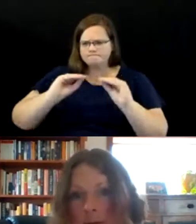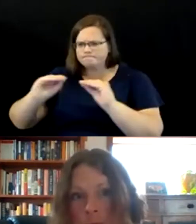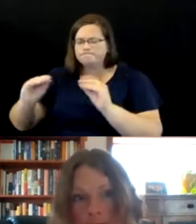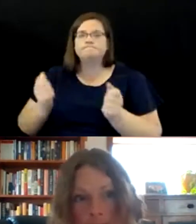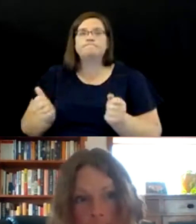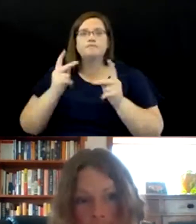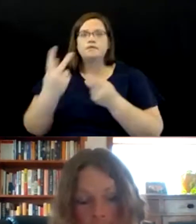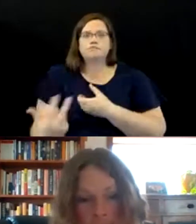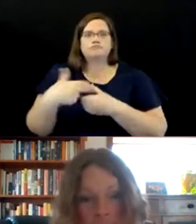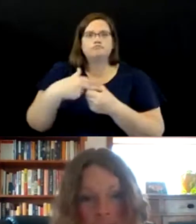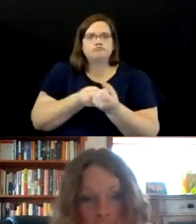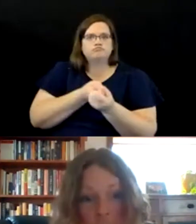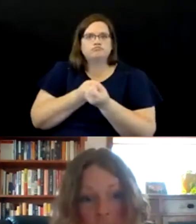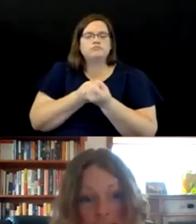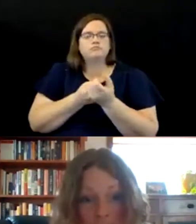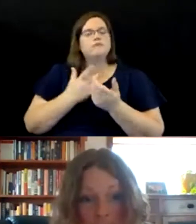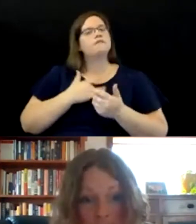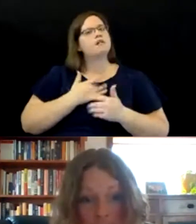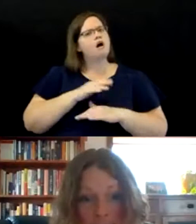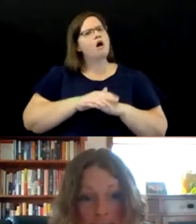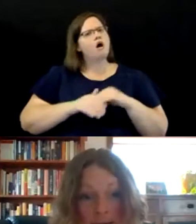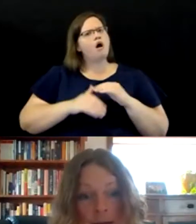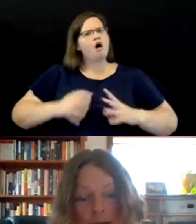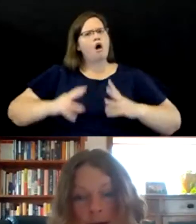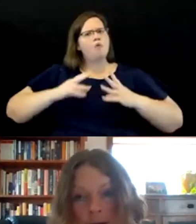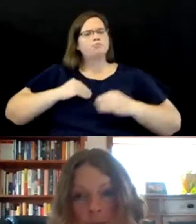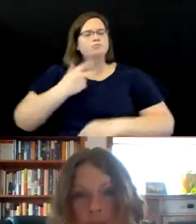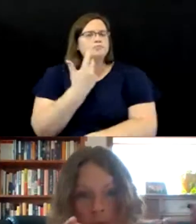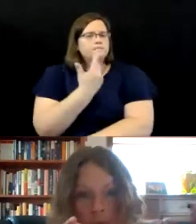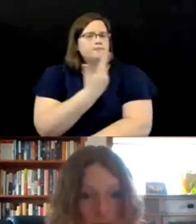board as possible to be comfortable with taking the vaccine, both those